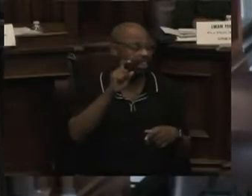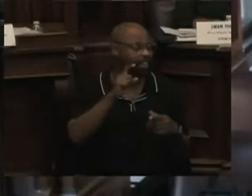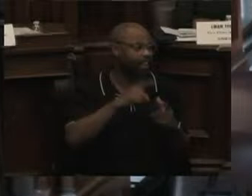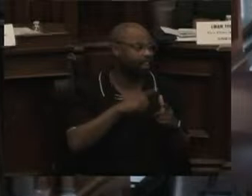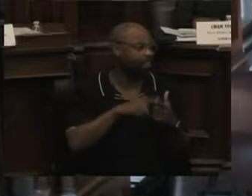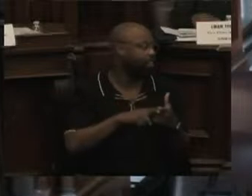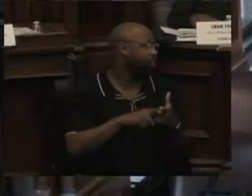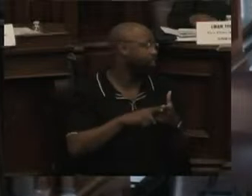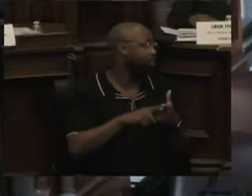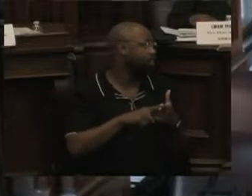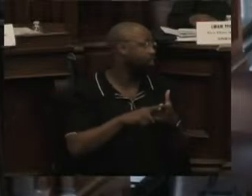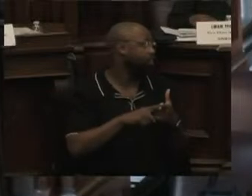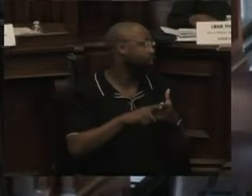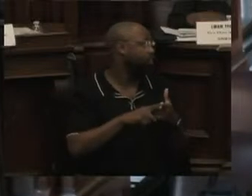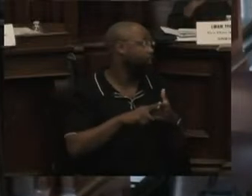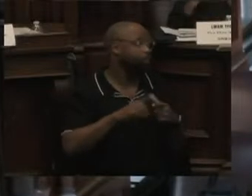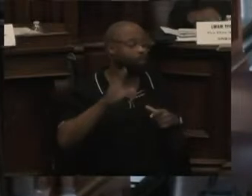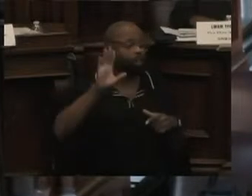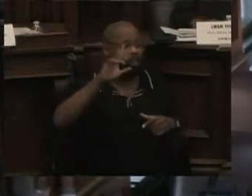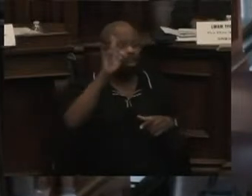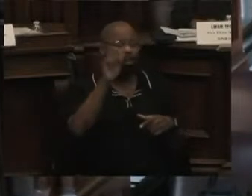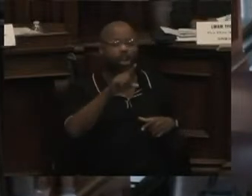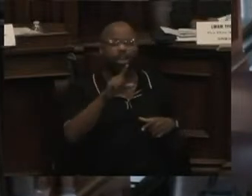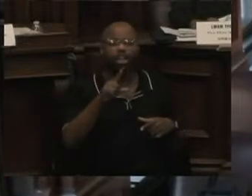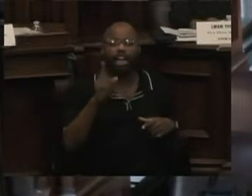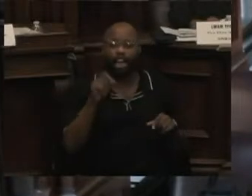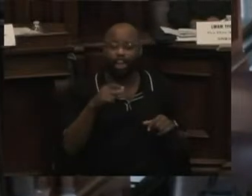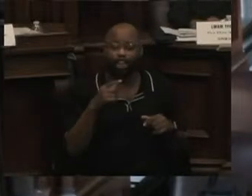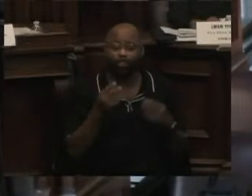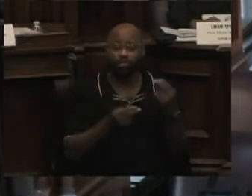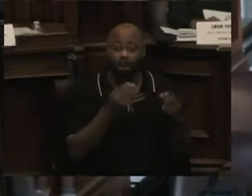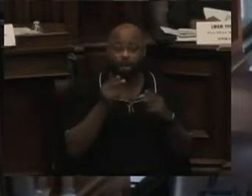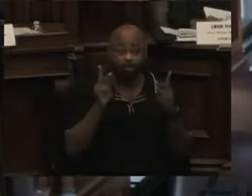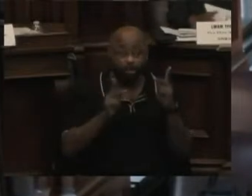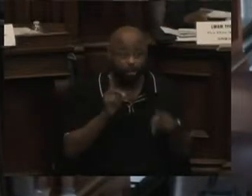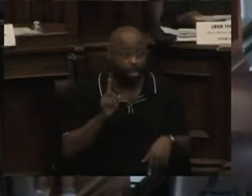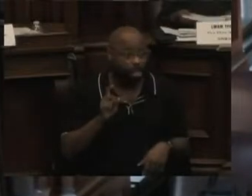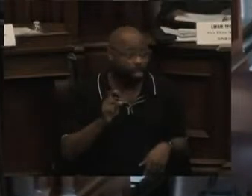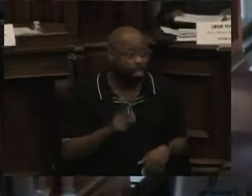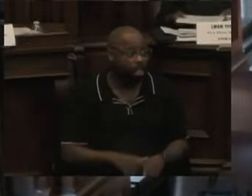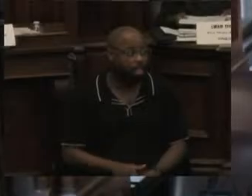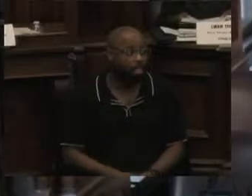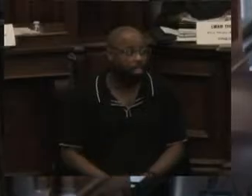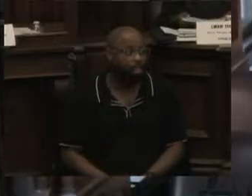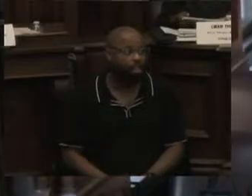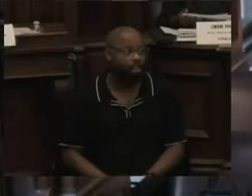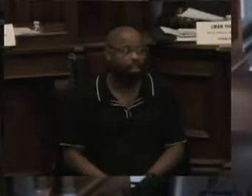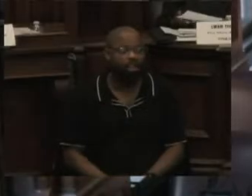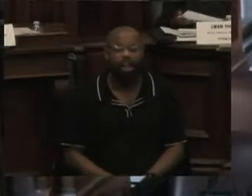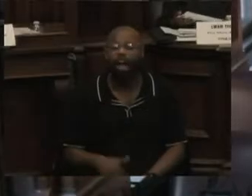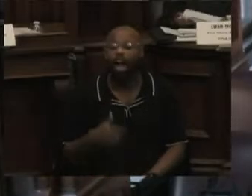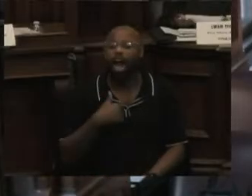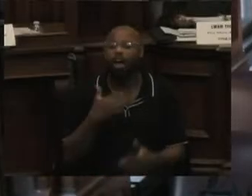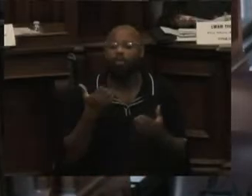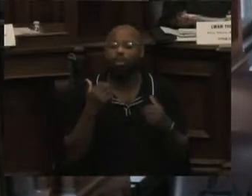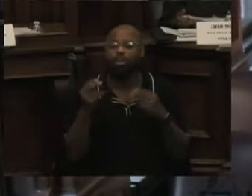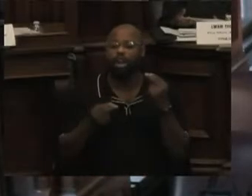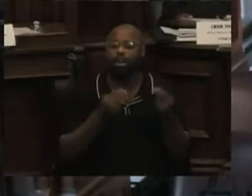on the creation of the committee. Like, do we need a second? Yeah, I was wondering,